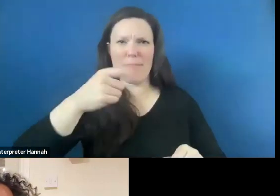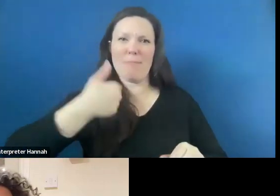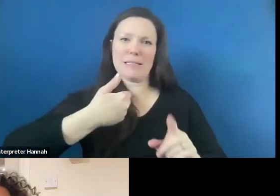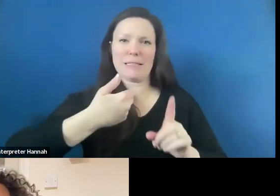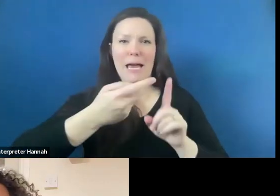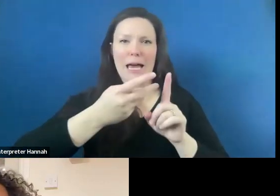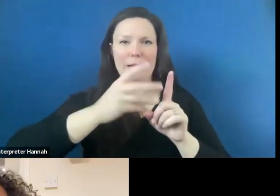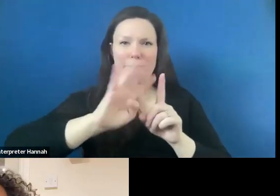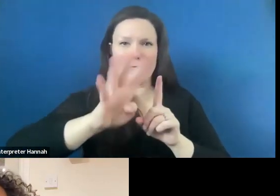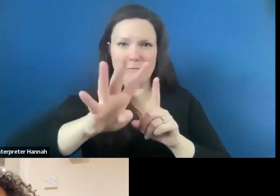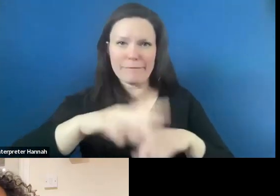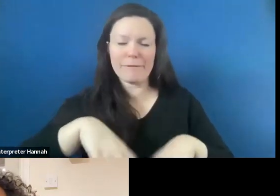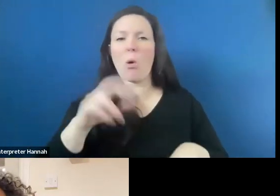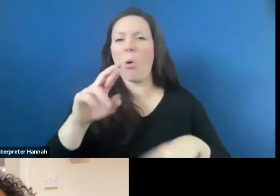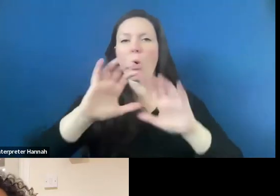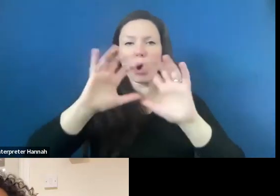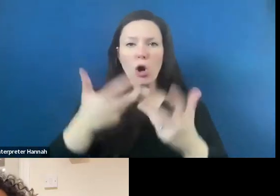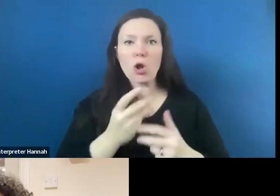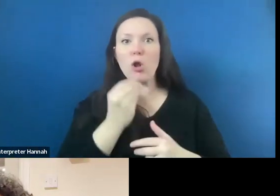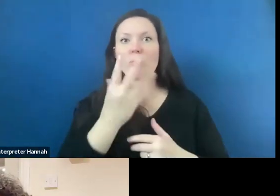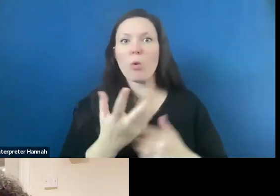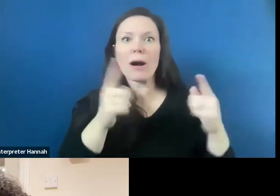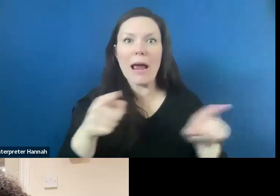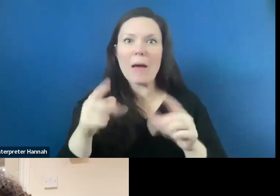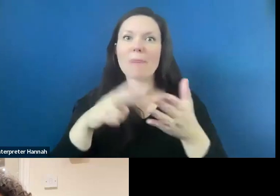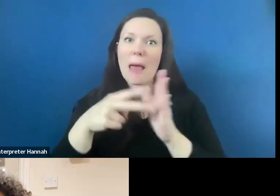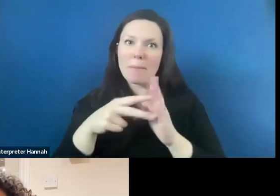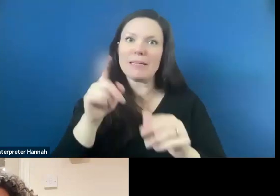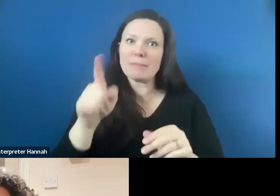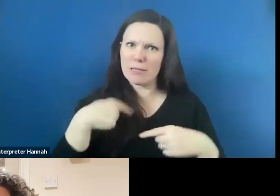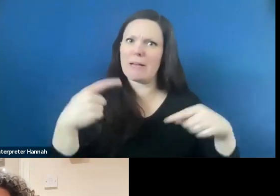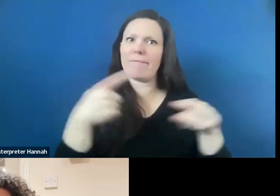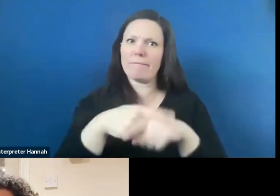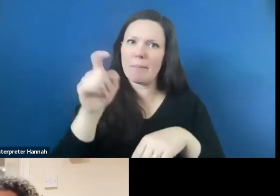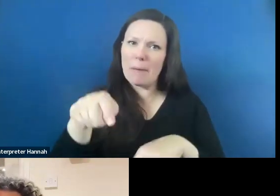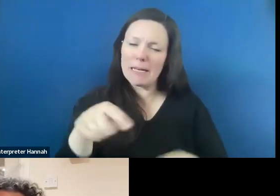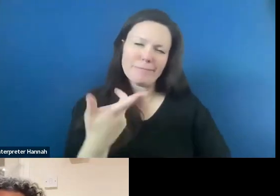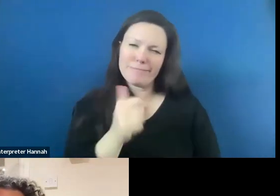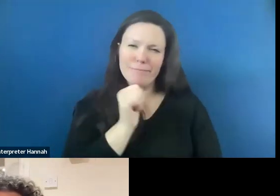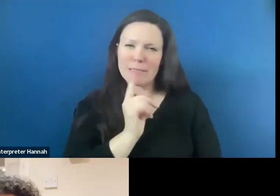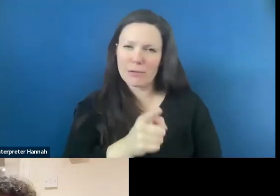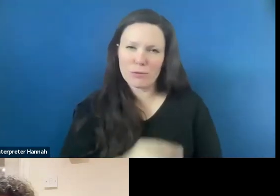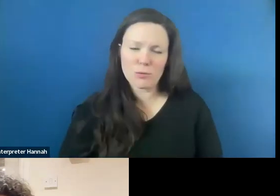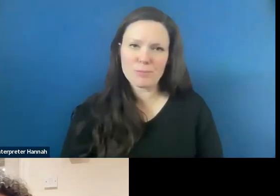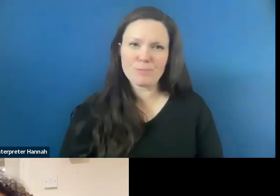because global warming is coming to a neighborhood near you. Okay. Fifth point.